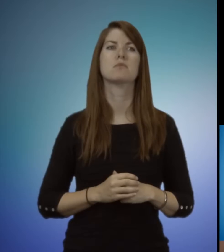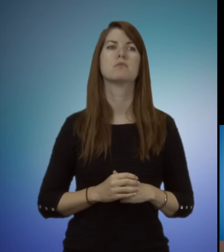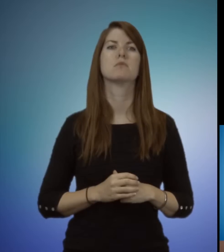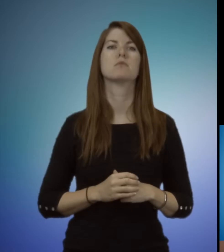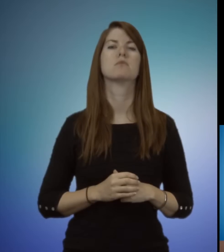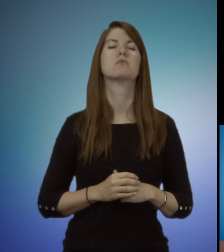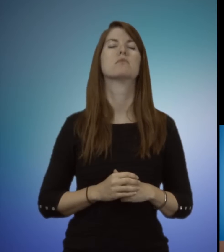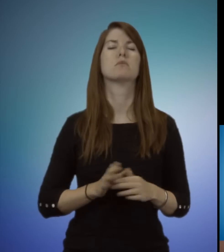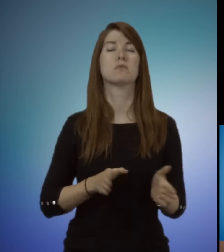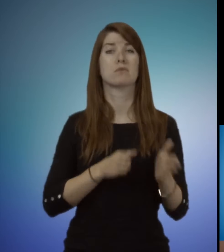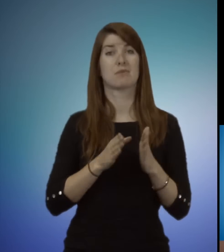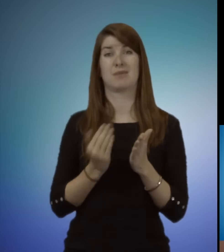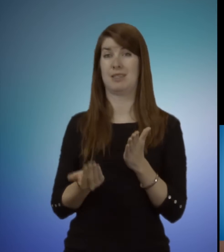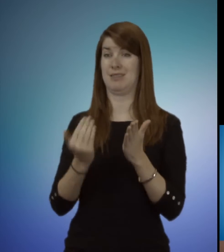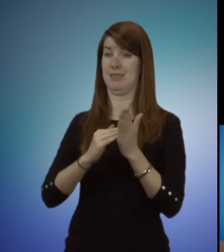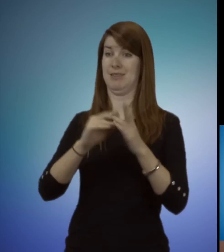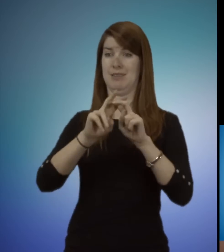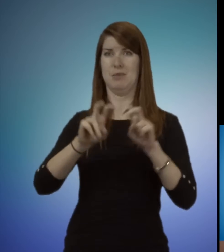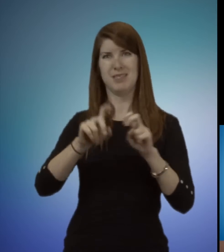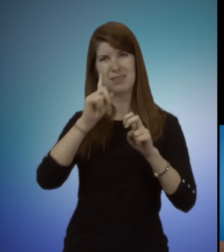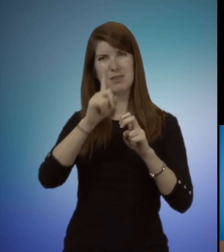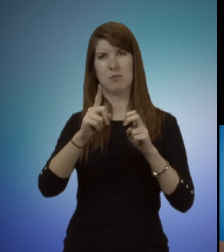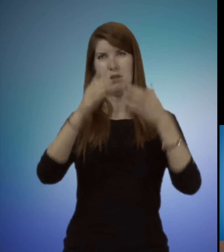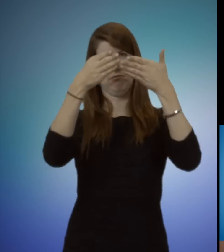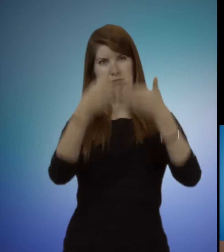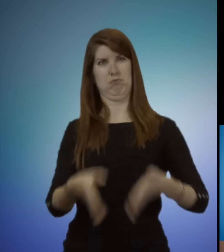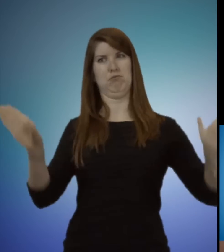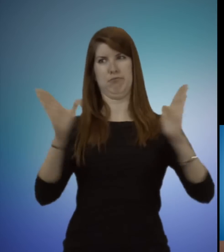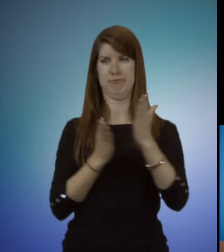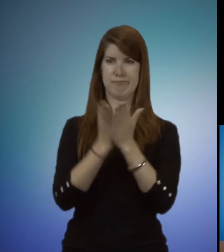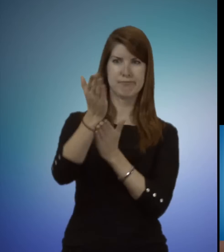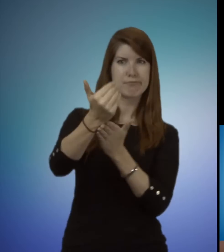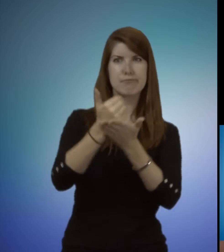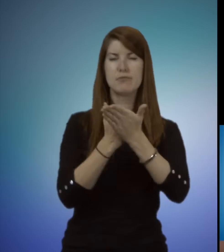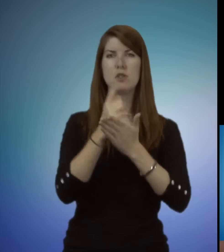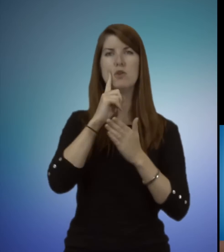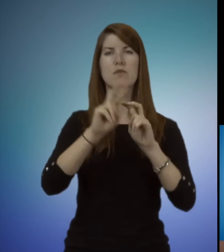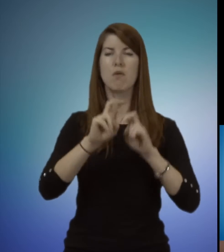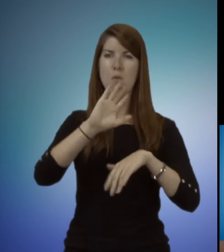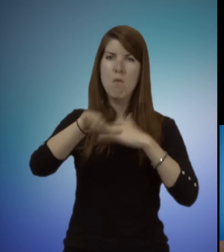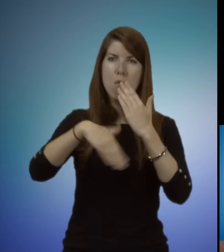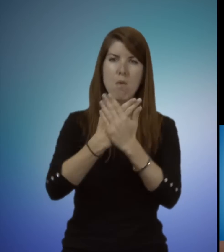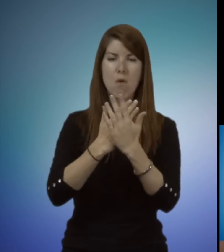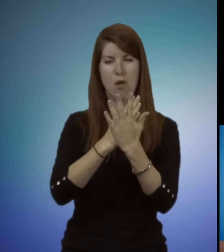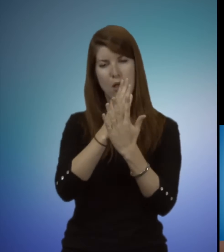Again, assessment needs to be a sufficient scope to evaluate all aspects of every area.